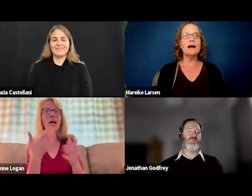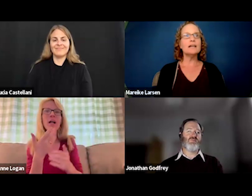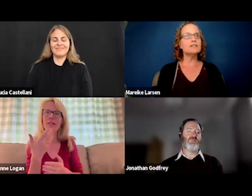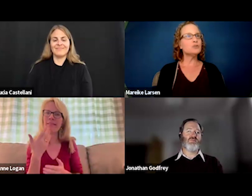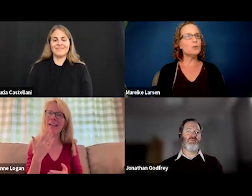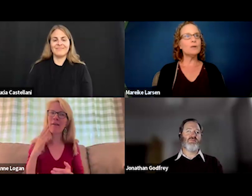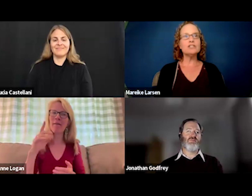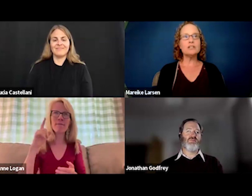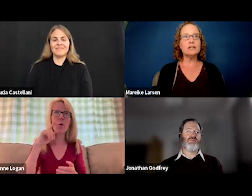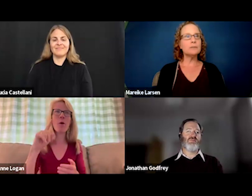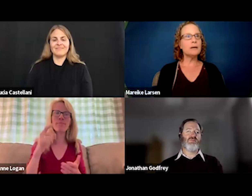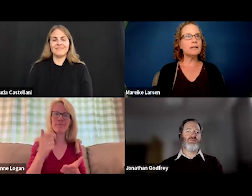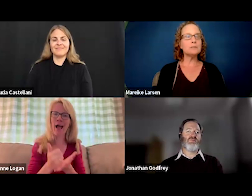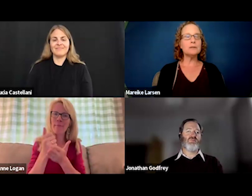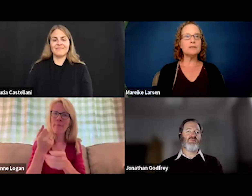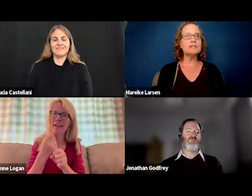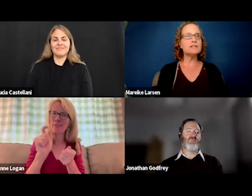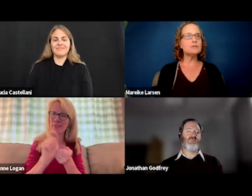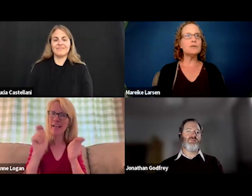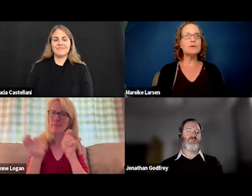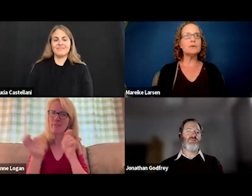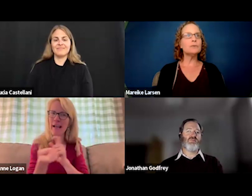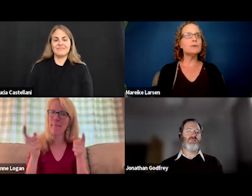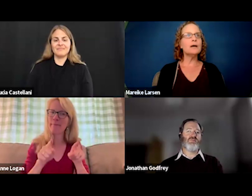I enjoyed sharing my experiences with you.